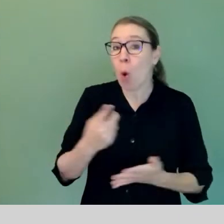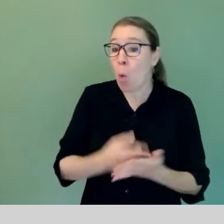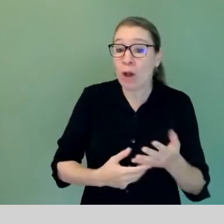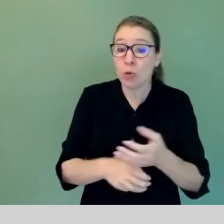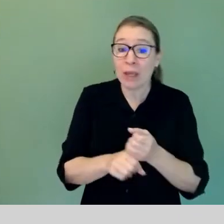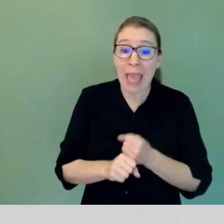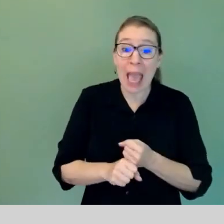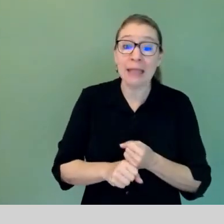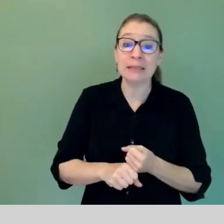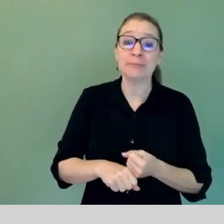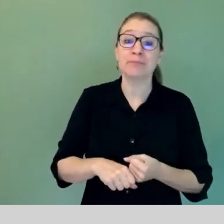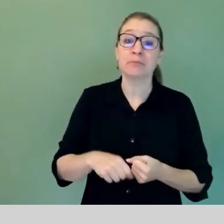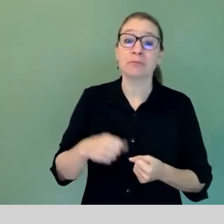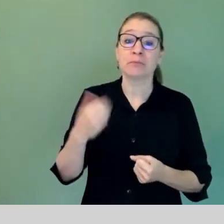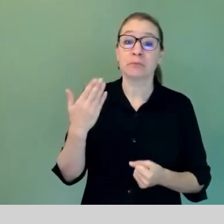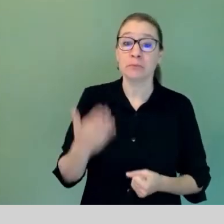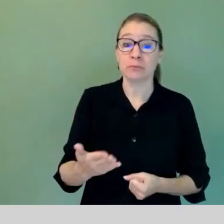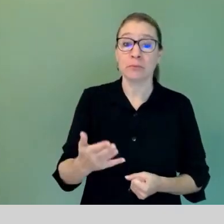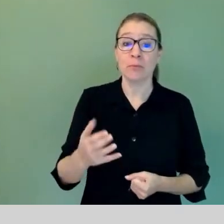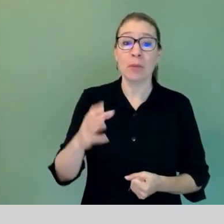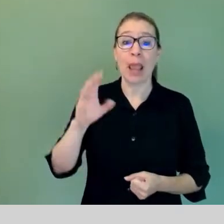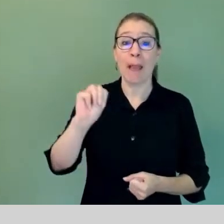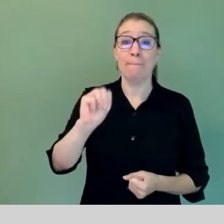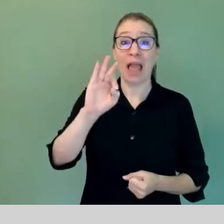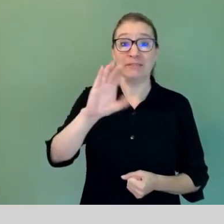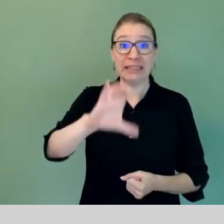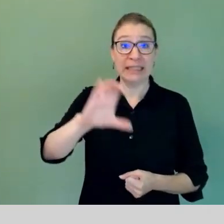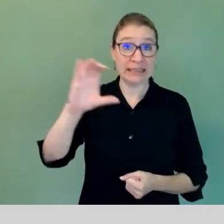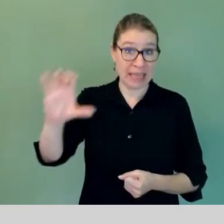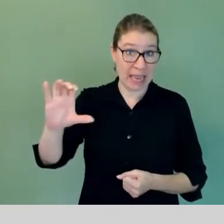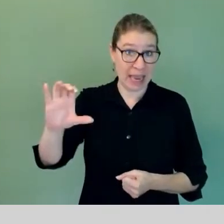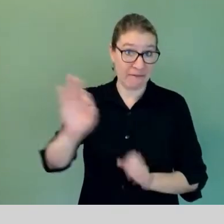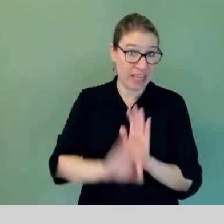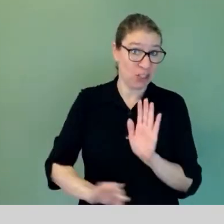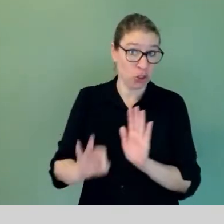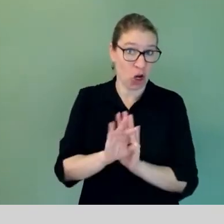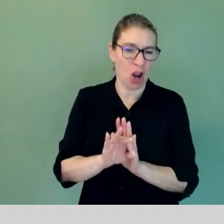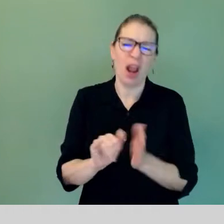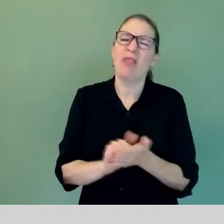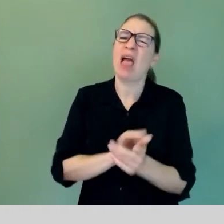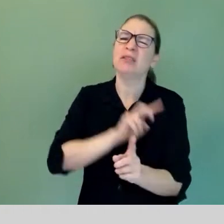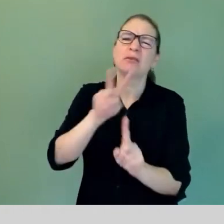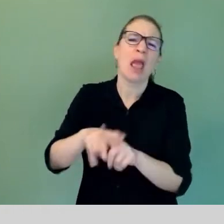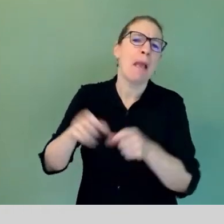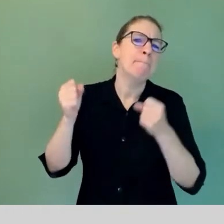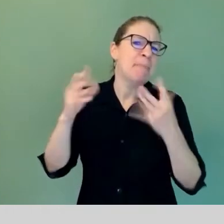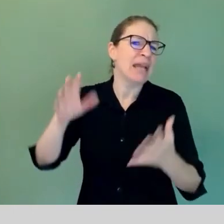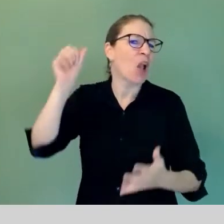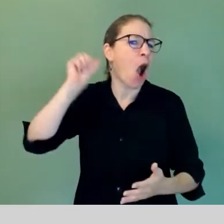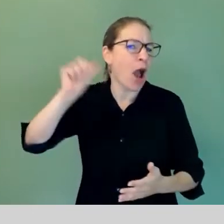So what the results is the MFCC feature and it is, it is used in variety of audio classification applications.